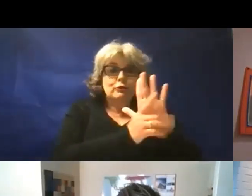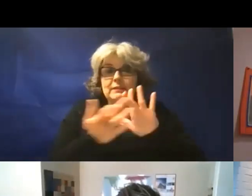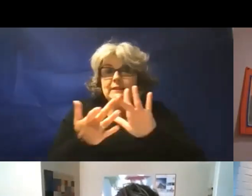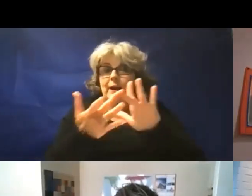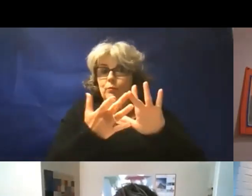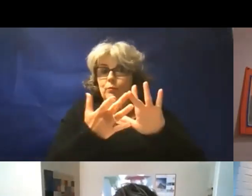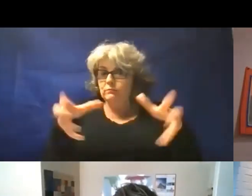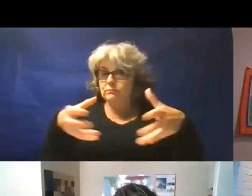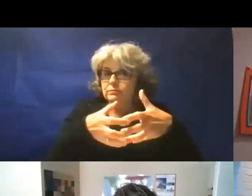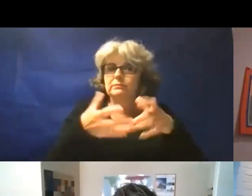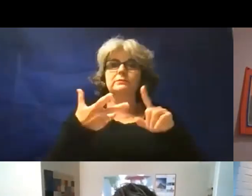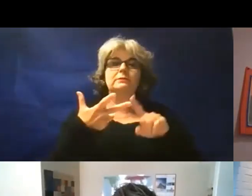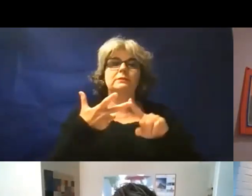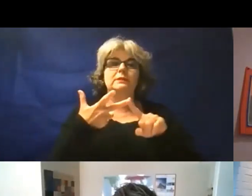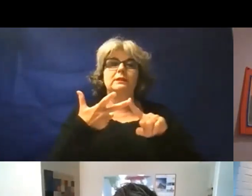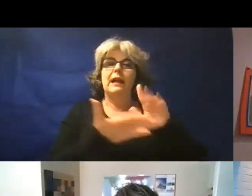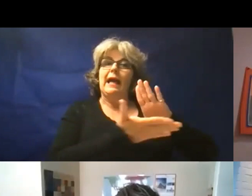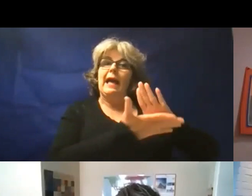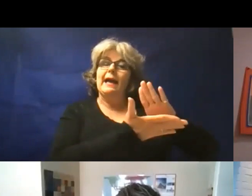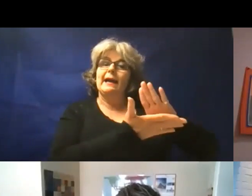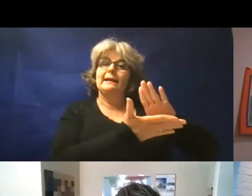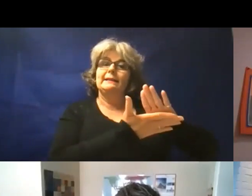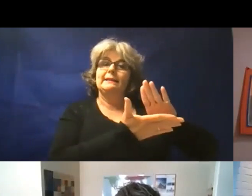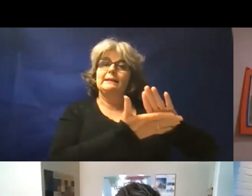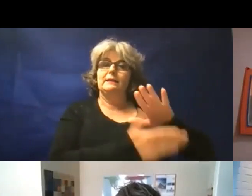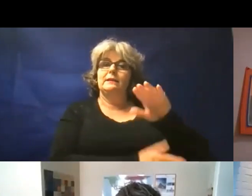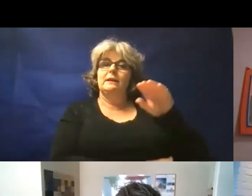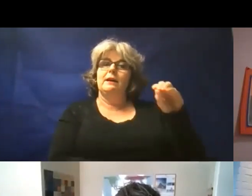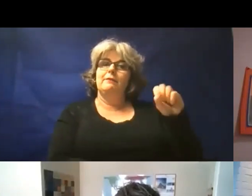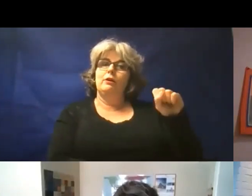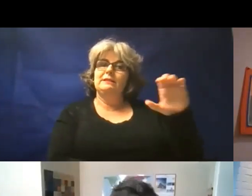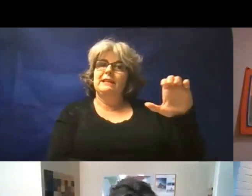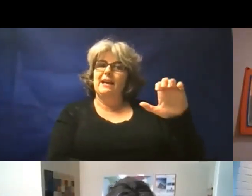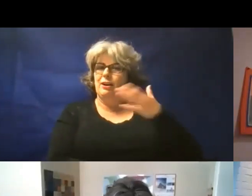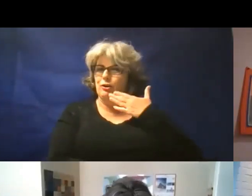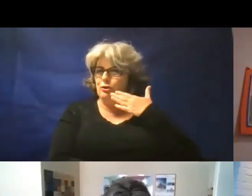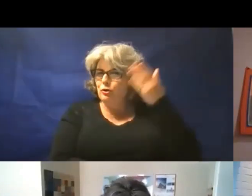the academia sector committee of OSAC there's a lot of good information sharing as well and